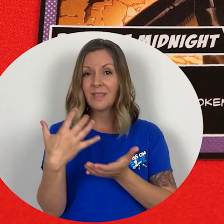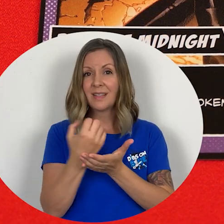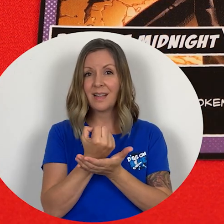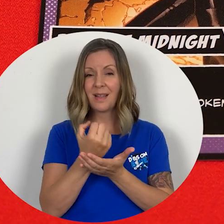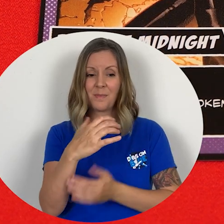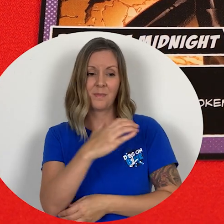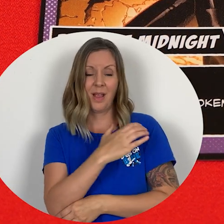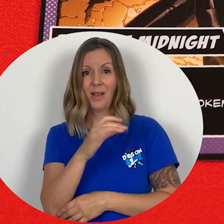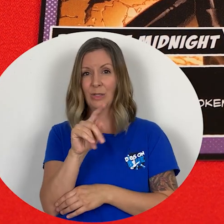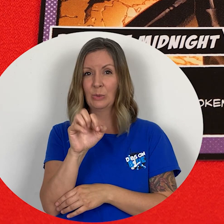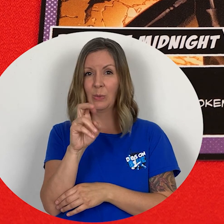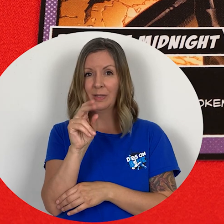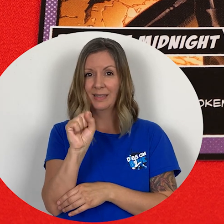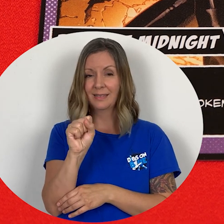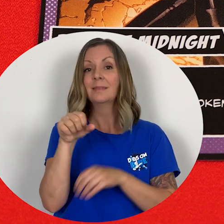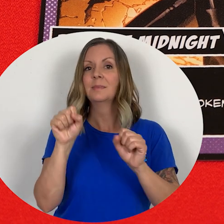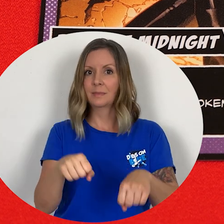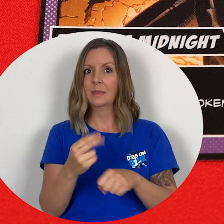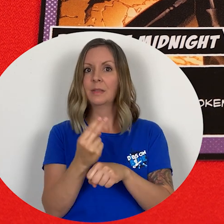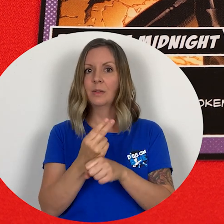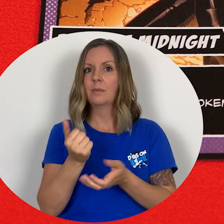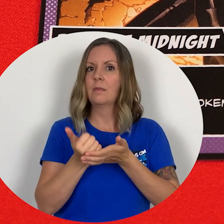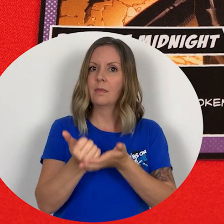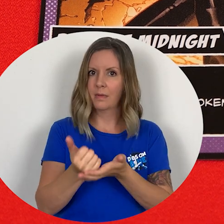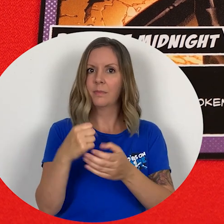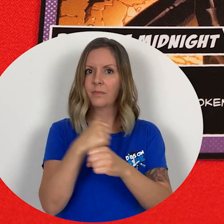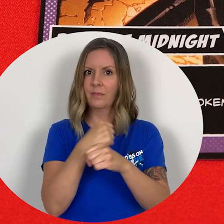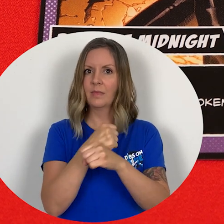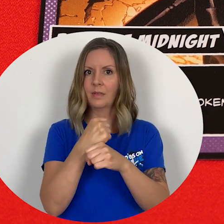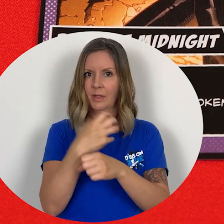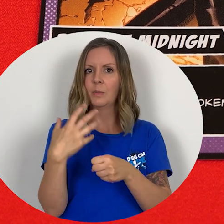players can use these Power Tokens if they’ve acquired any of them earlier in the game.